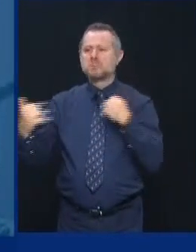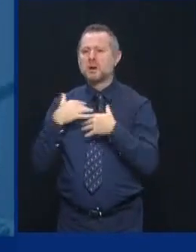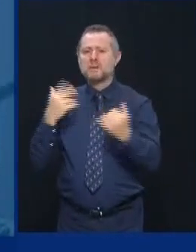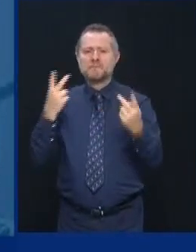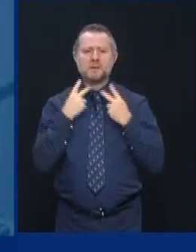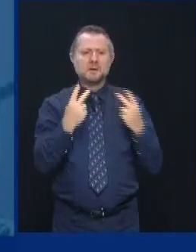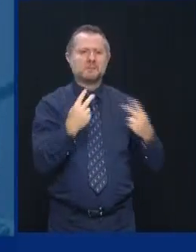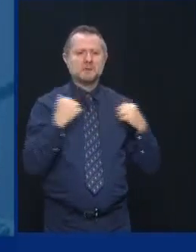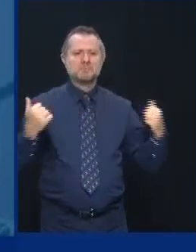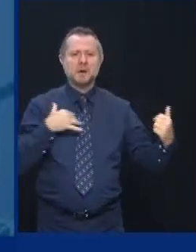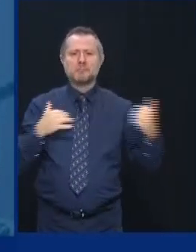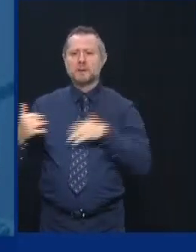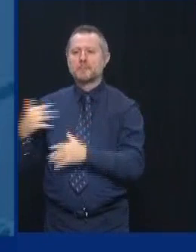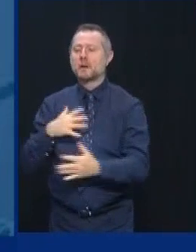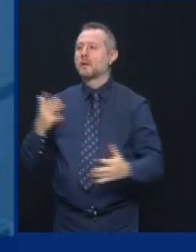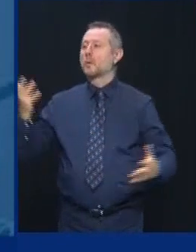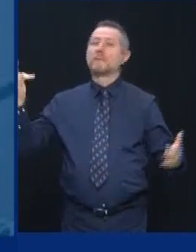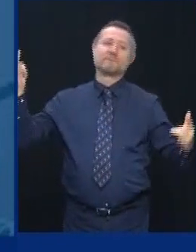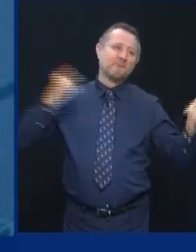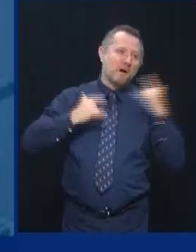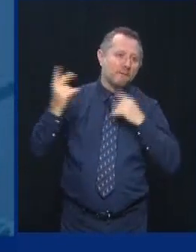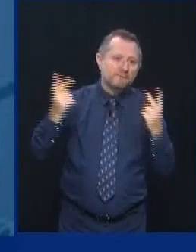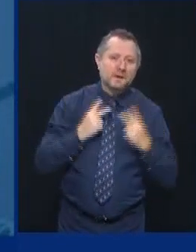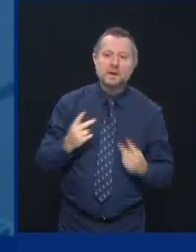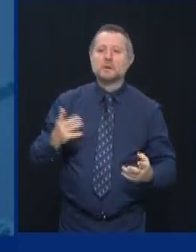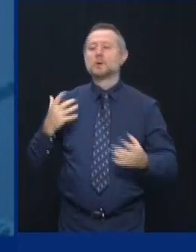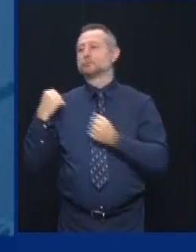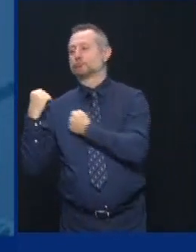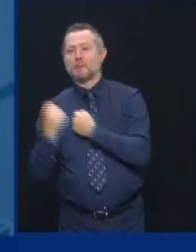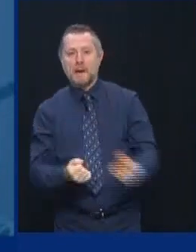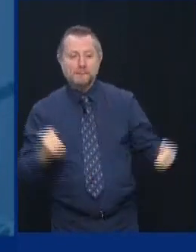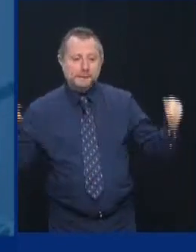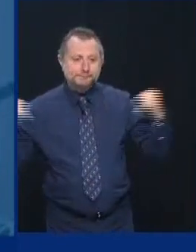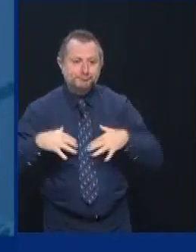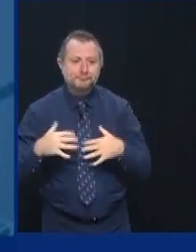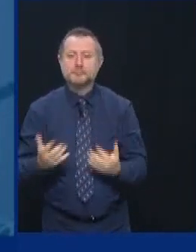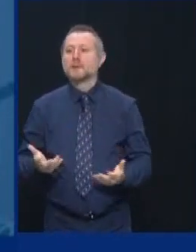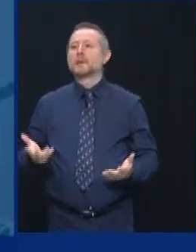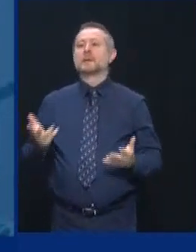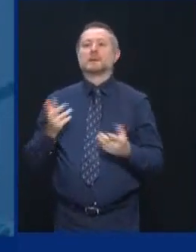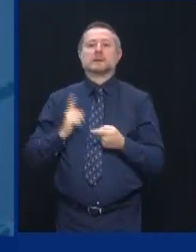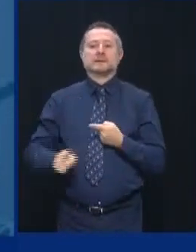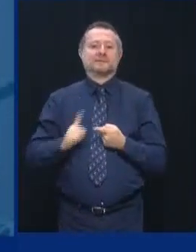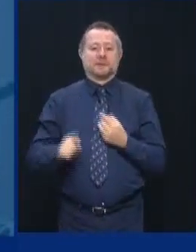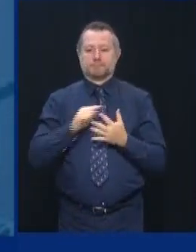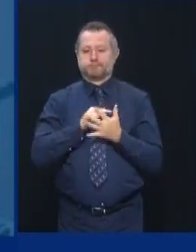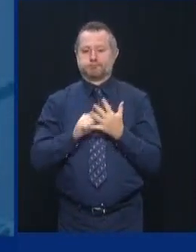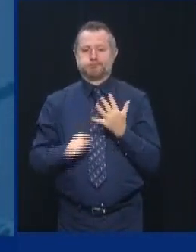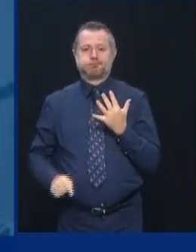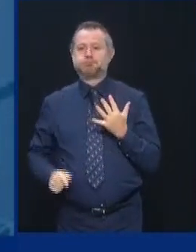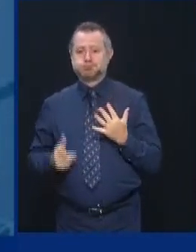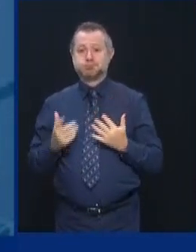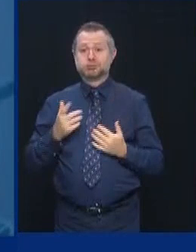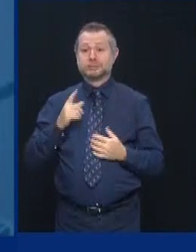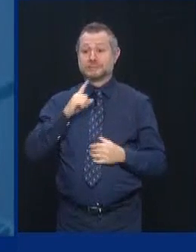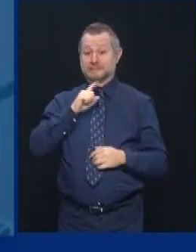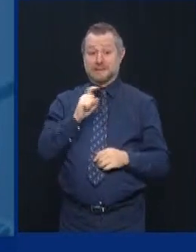I KNOW. BUT PEOPLE STILL DRIVE IN. IT'S STILLWATER THROUGH A SCREEN.